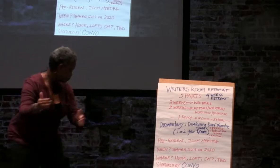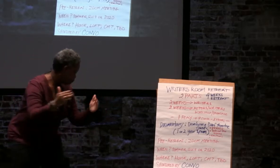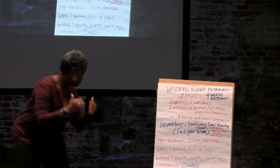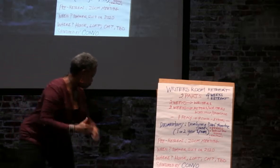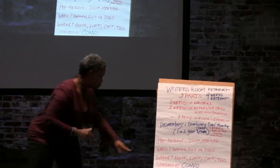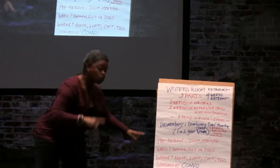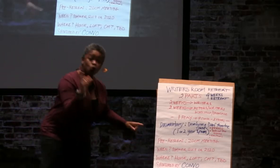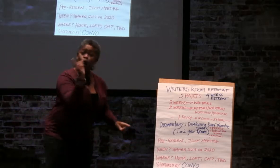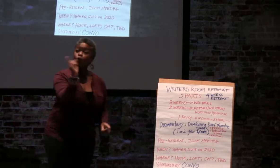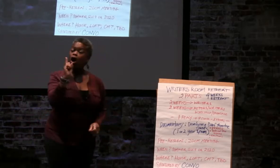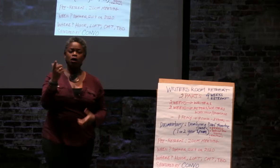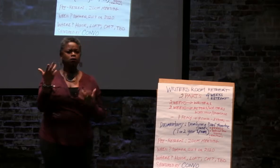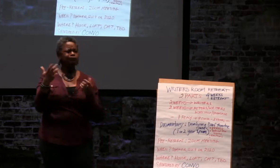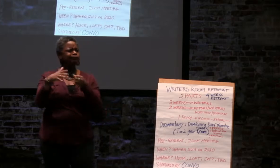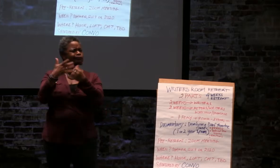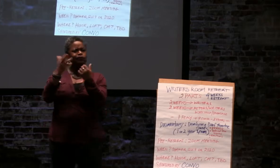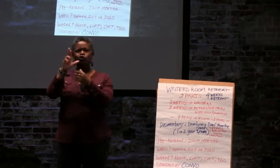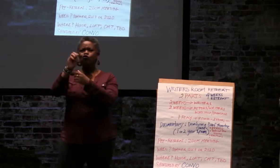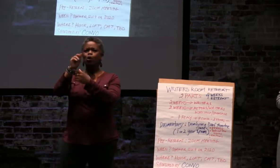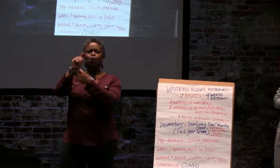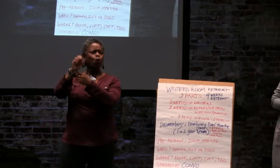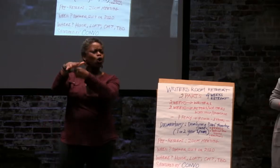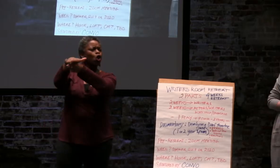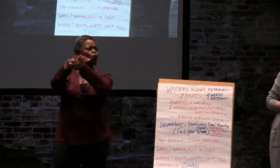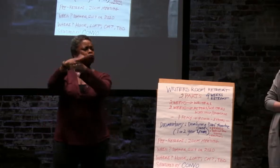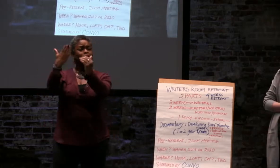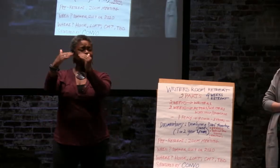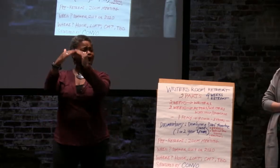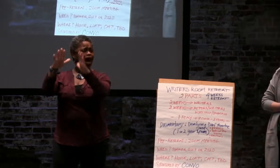This is going to happen by 2020, next year.